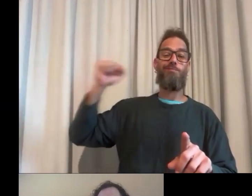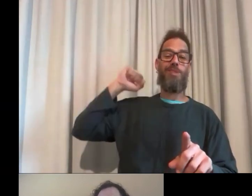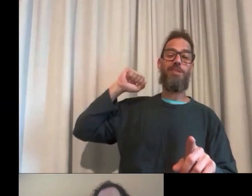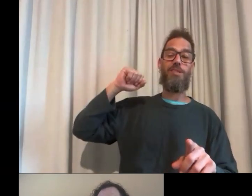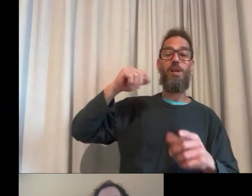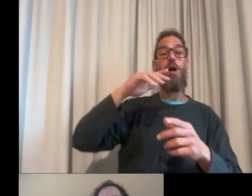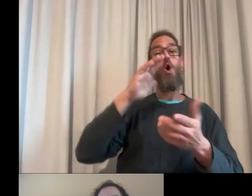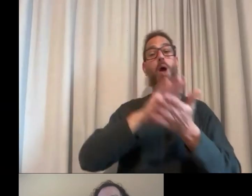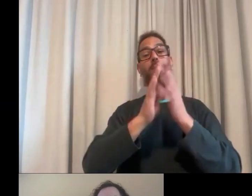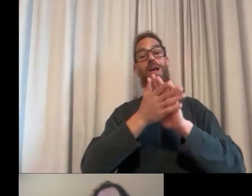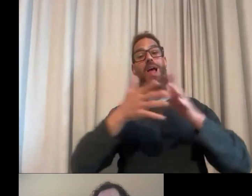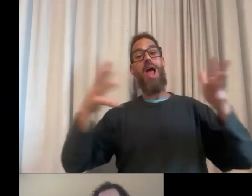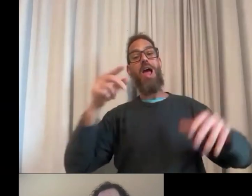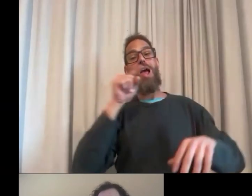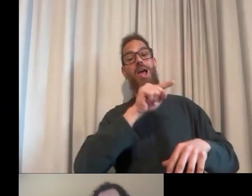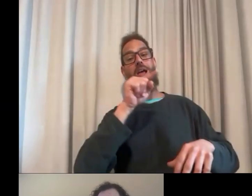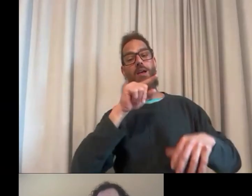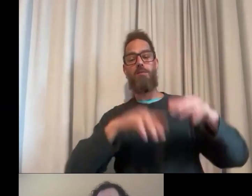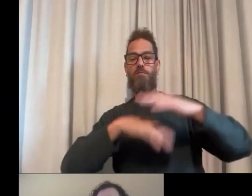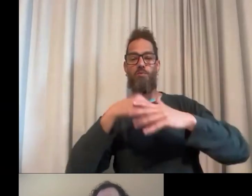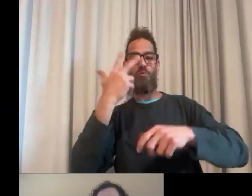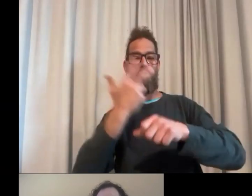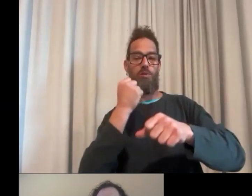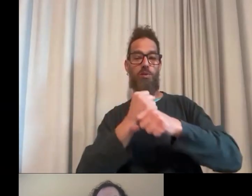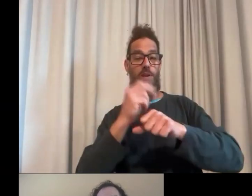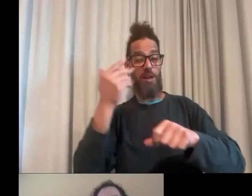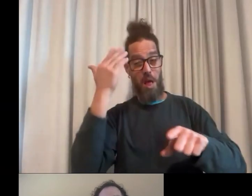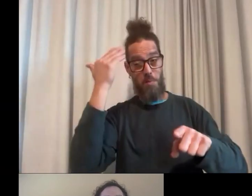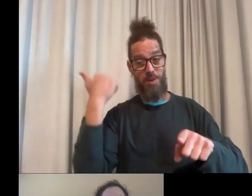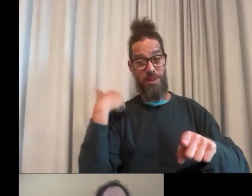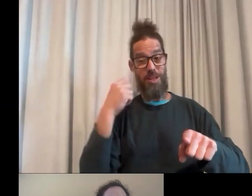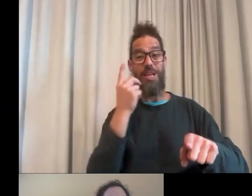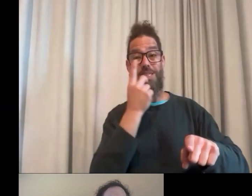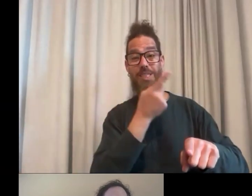federal government and only large federally regulated businesses need to conform in three years.